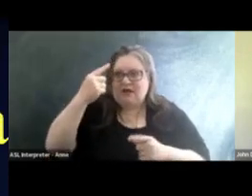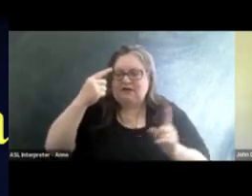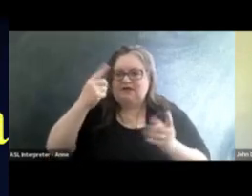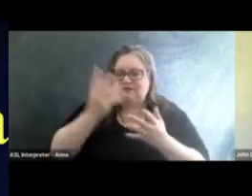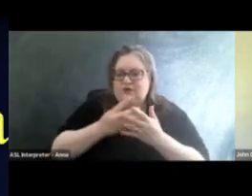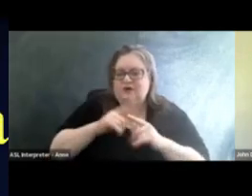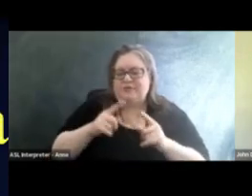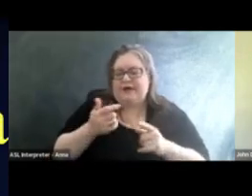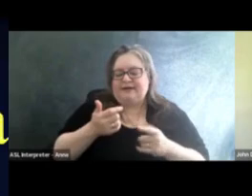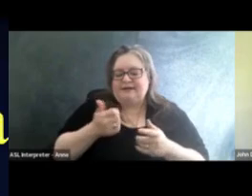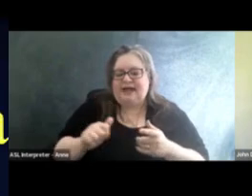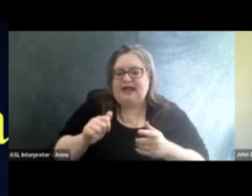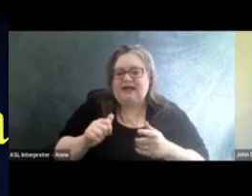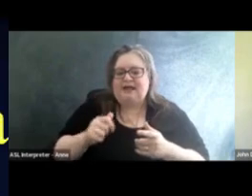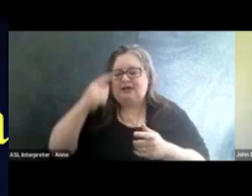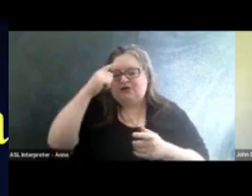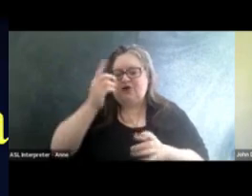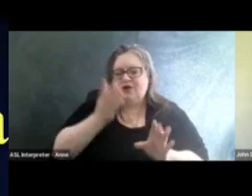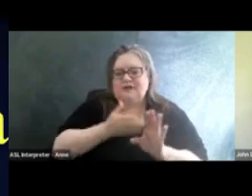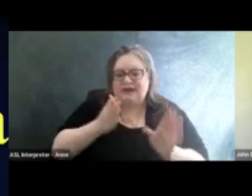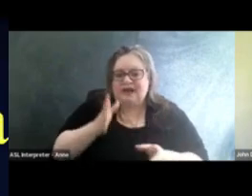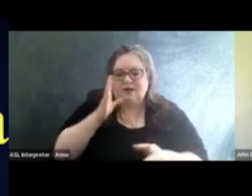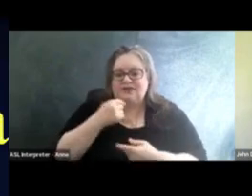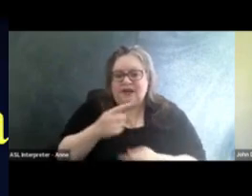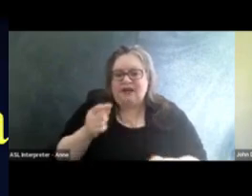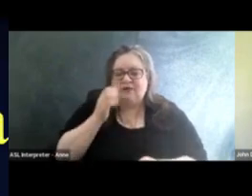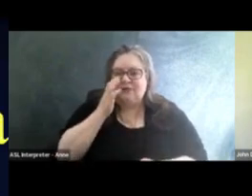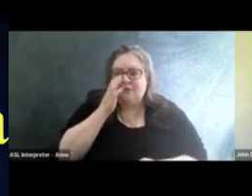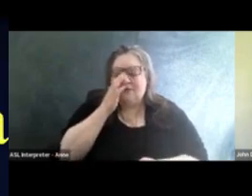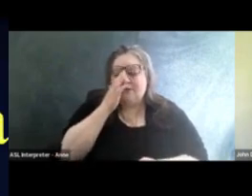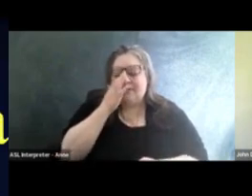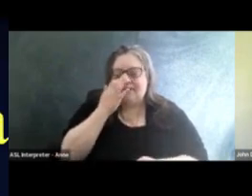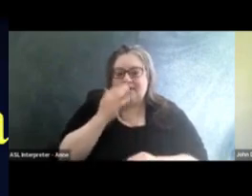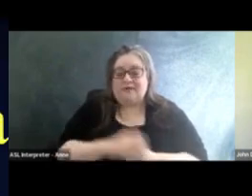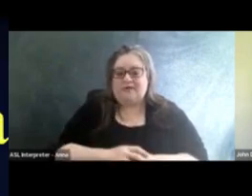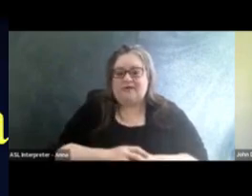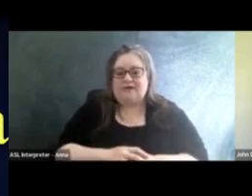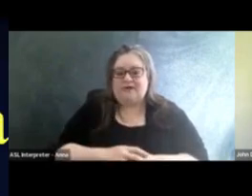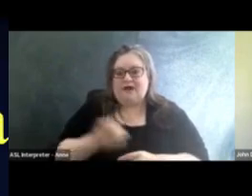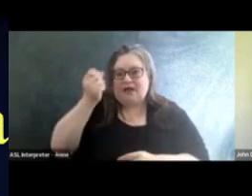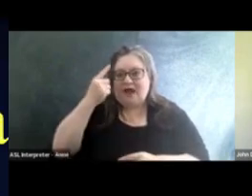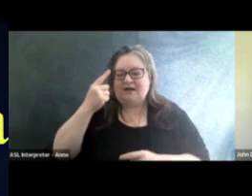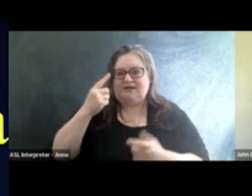neuropsychologist, neuropsychologist can tell you that cognitive screeners are kind of even worse in terms of